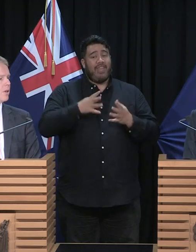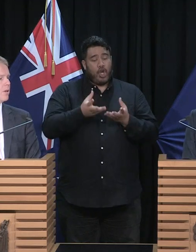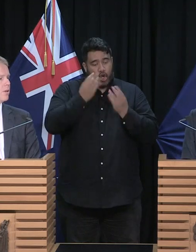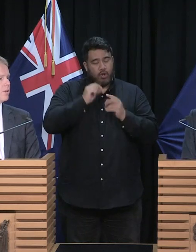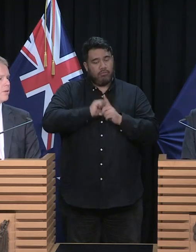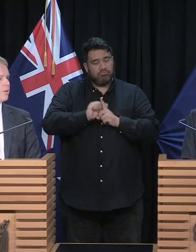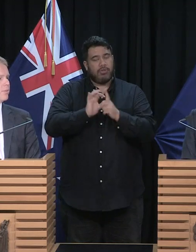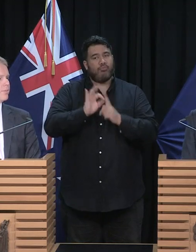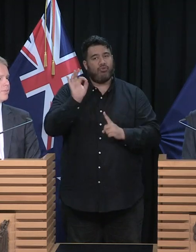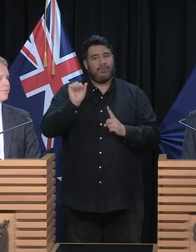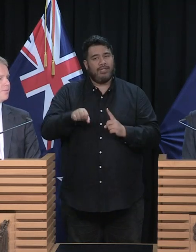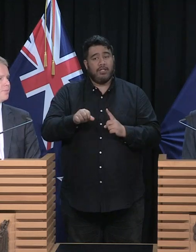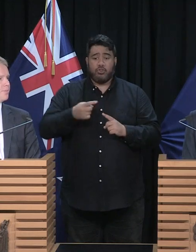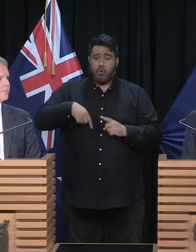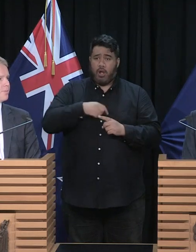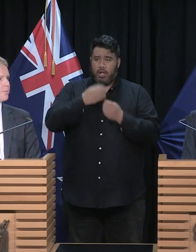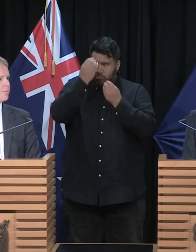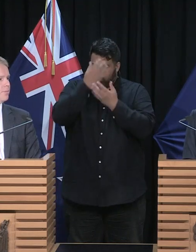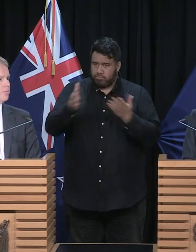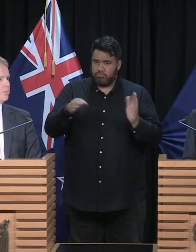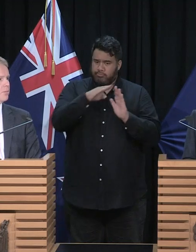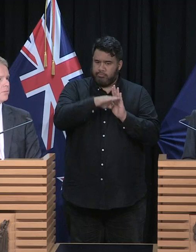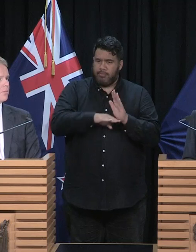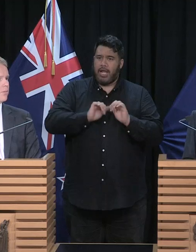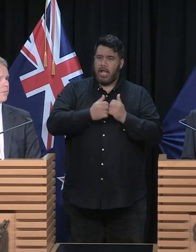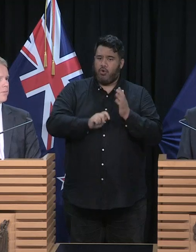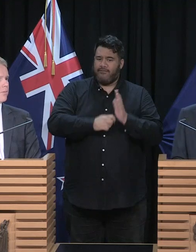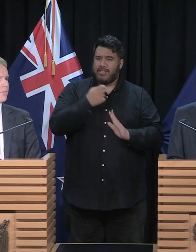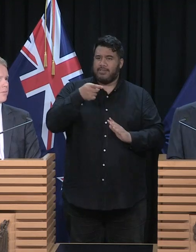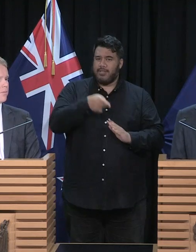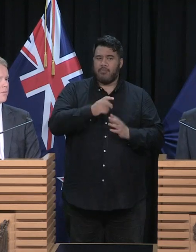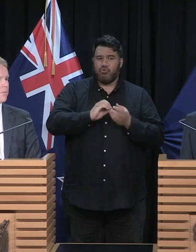own it, fix it and learn from